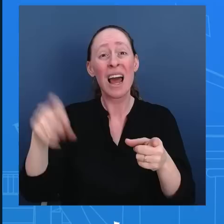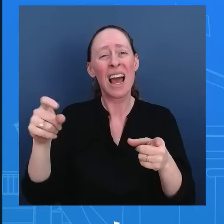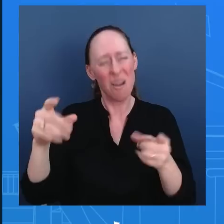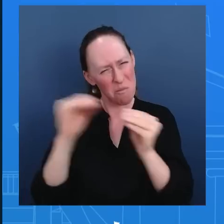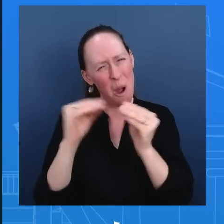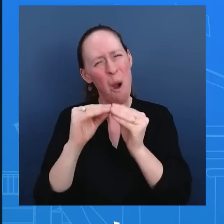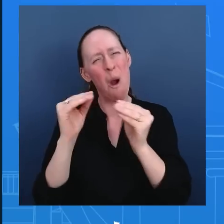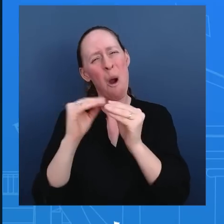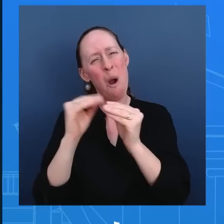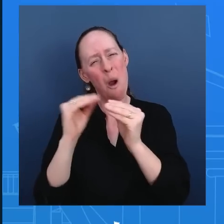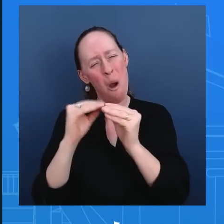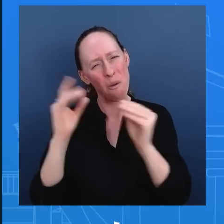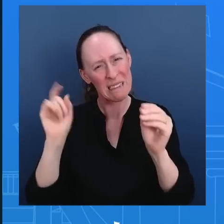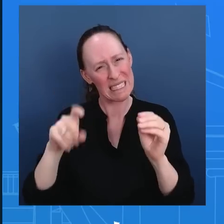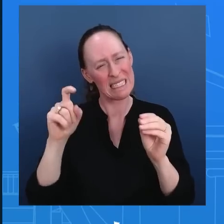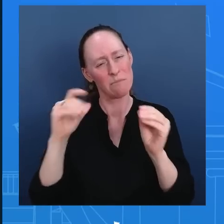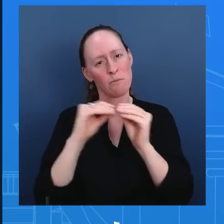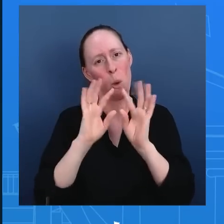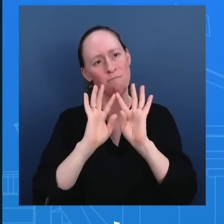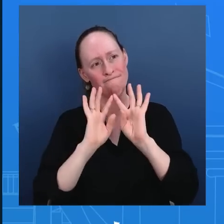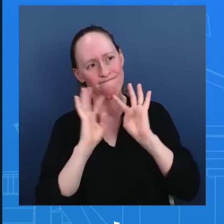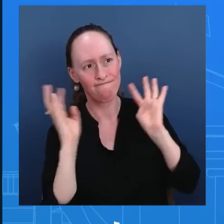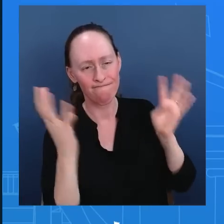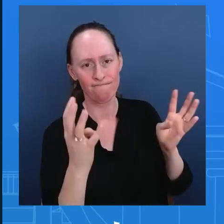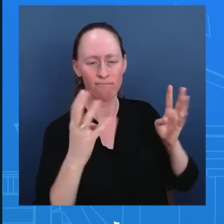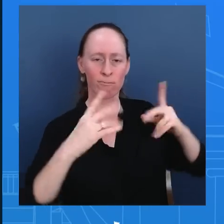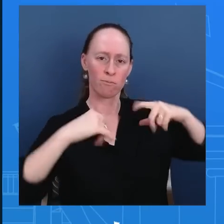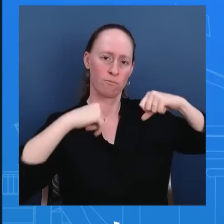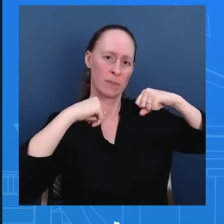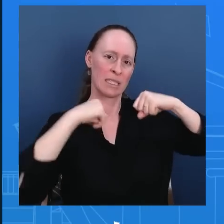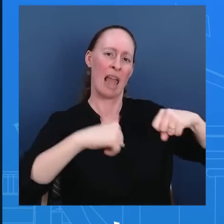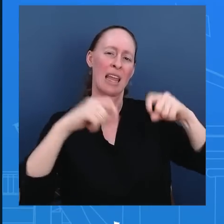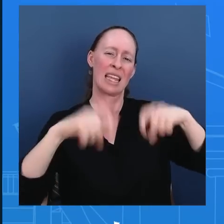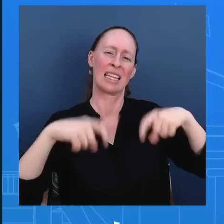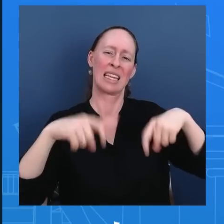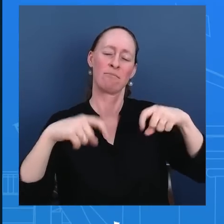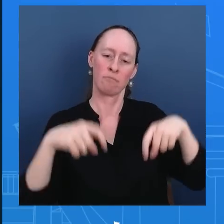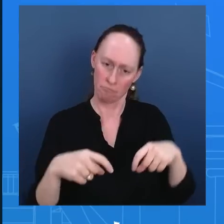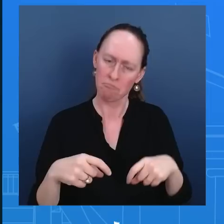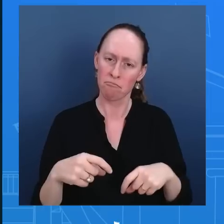And so, that is what -- that is what he’s asked for. We know that the Secret Service has made --